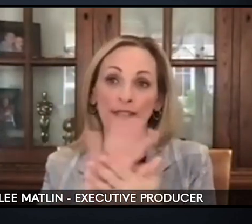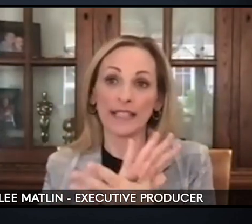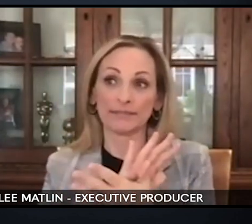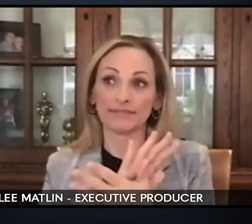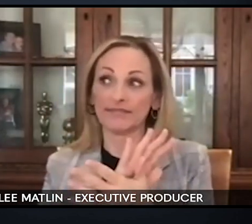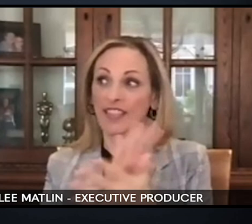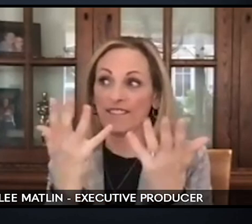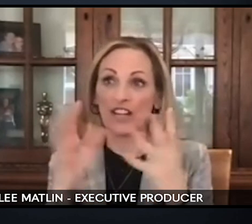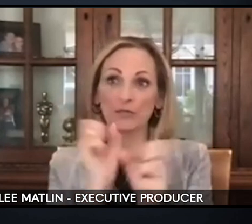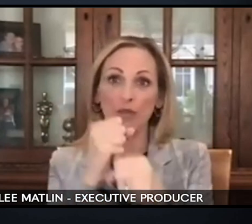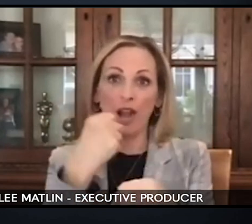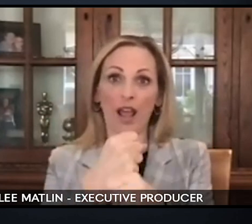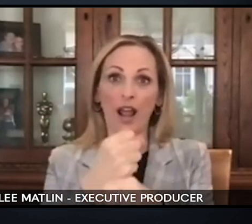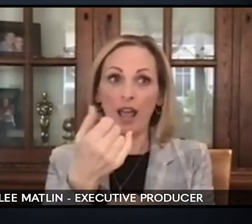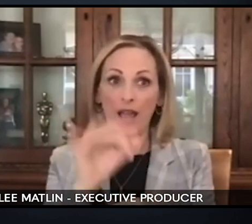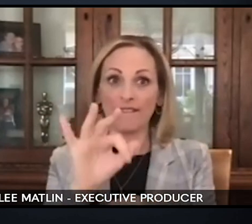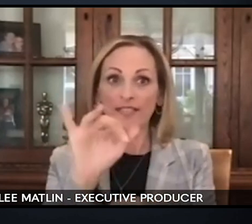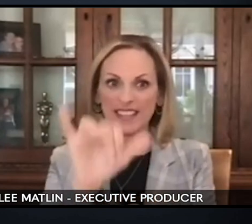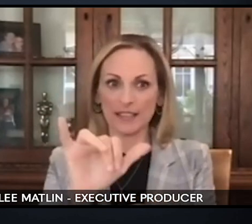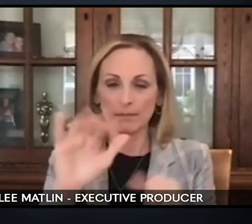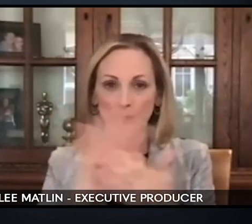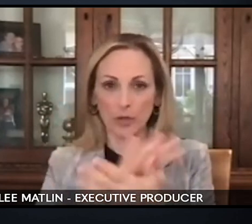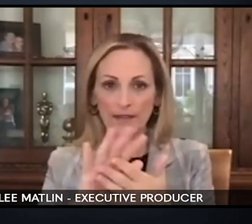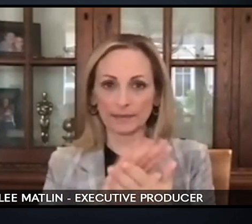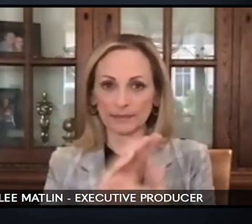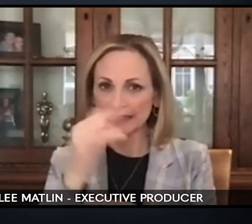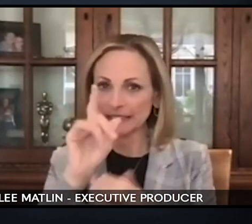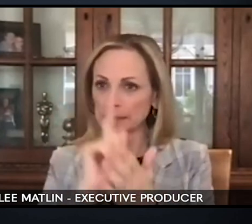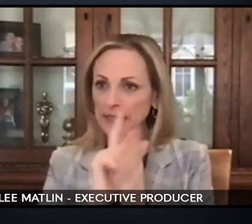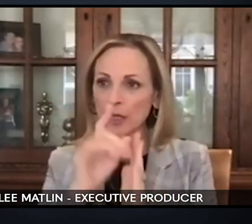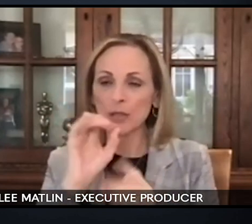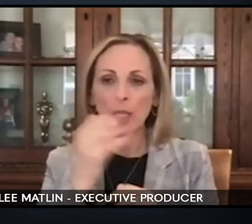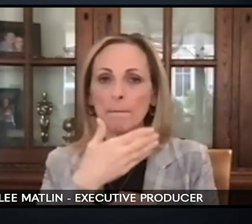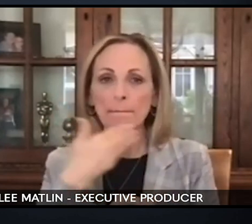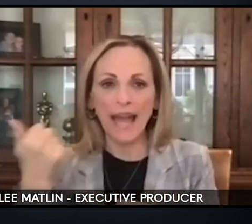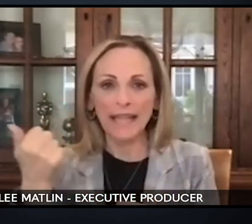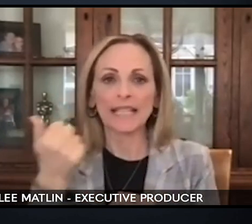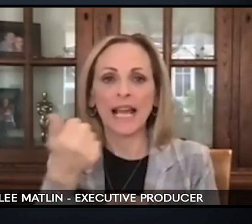When I first saw the film, the film had been produced already. It was